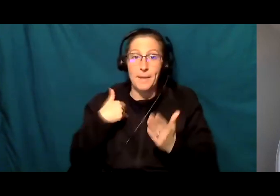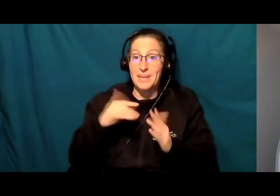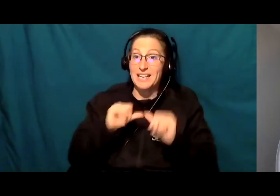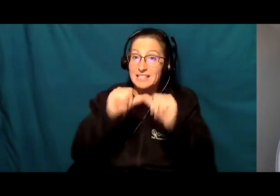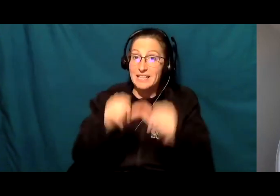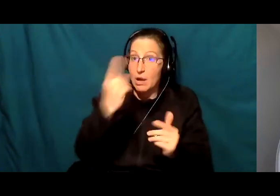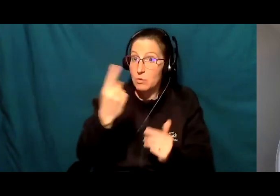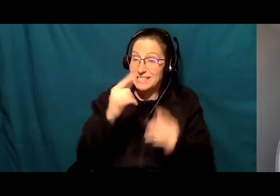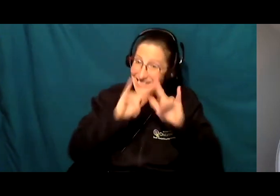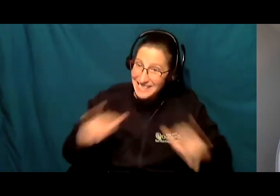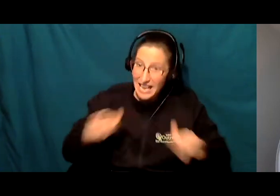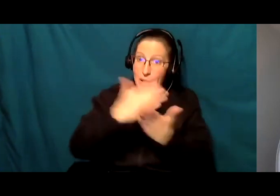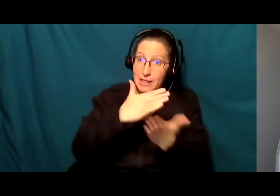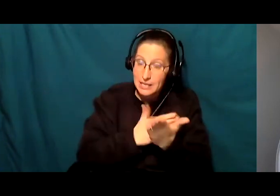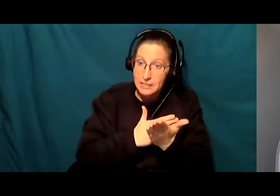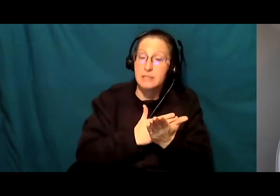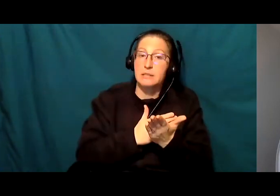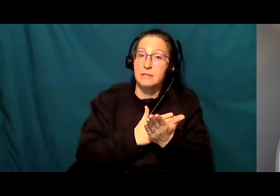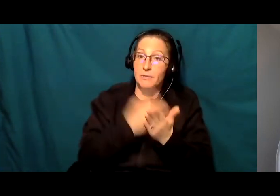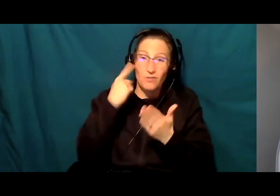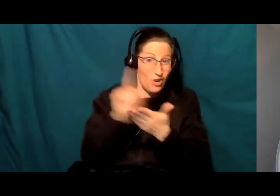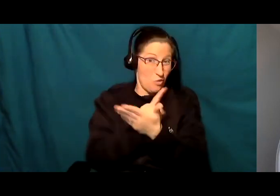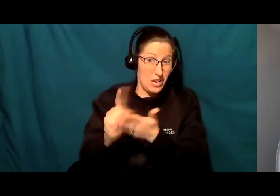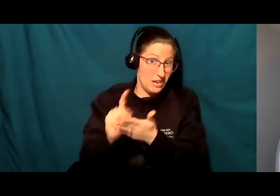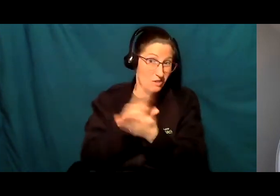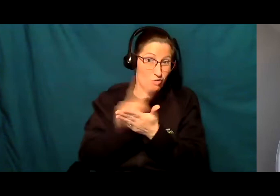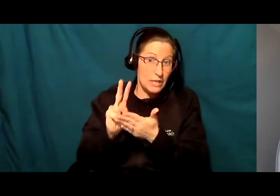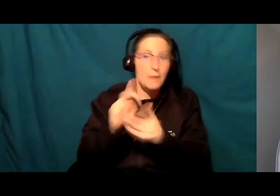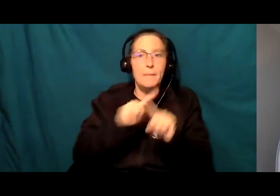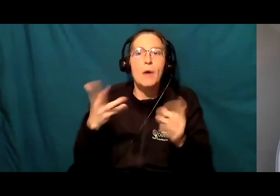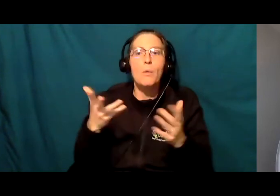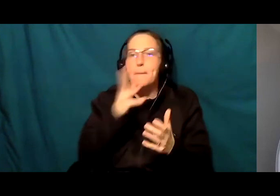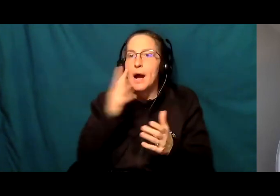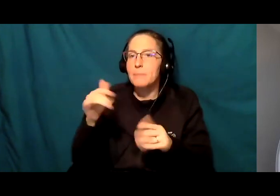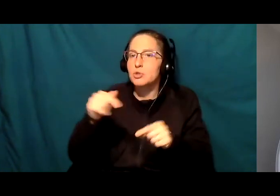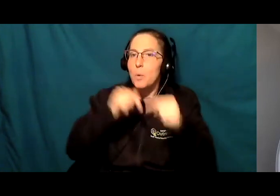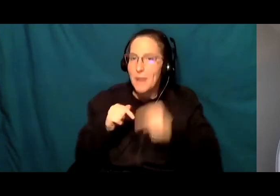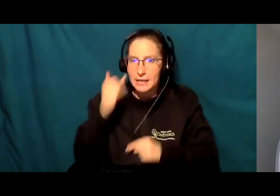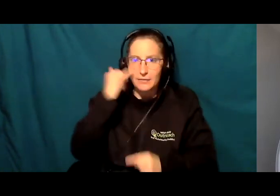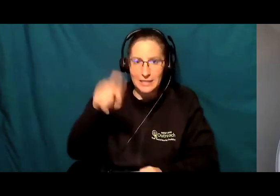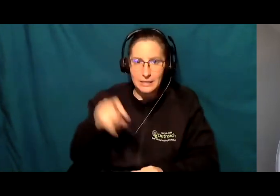and I want her to be able to just easily go back. Having the materials so that she's not